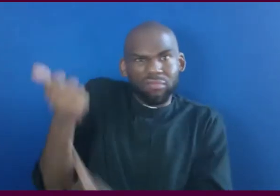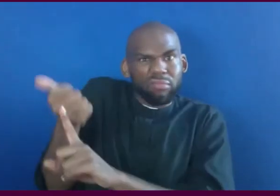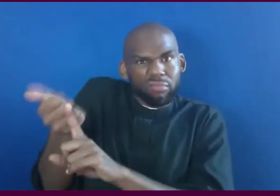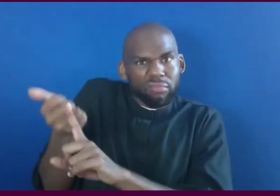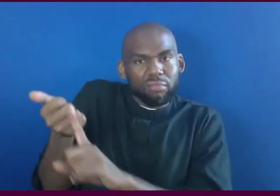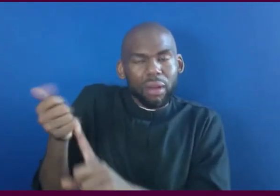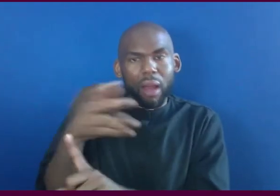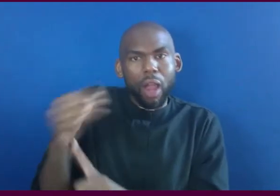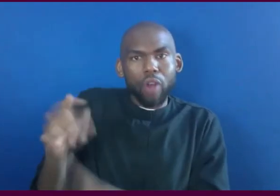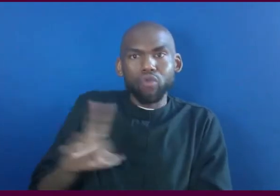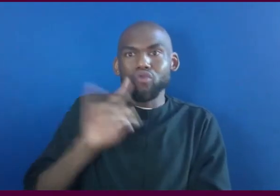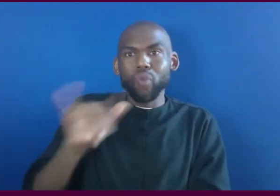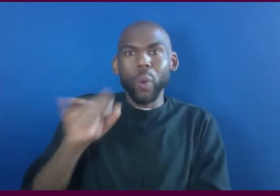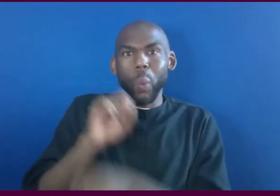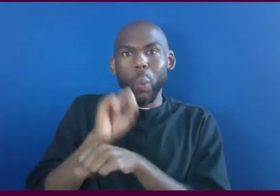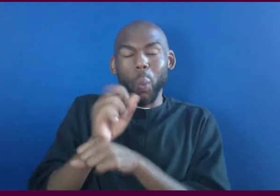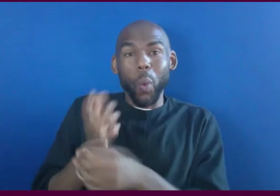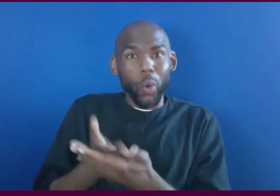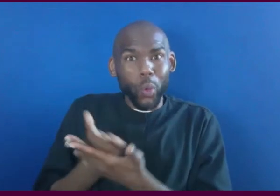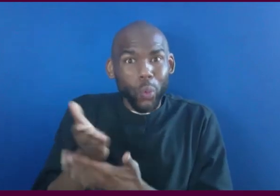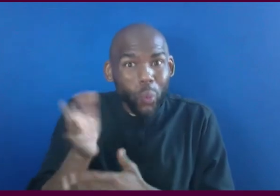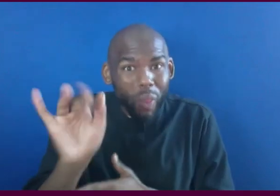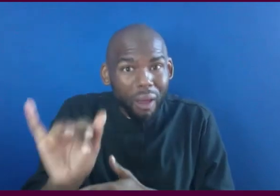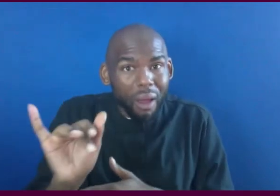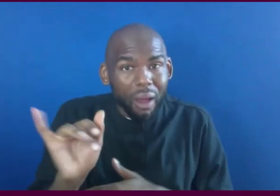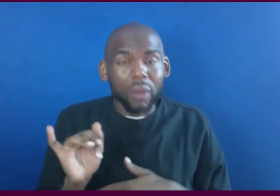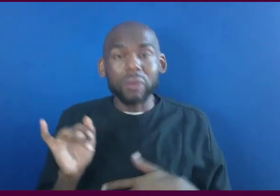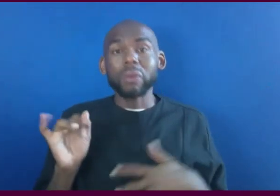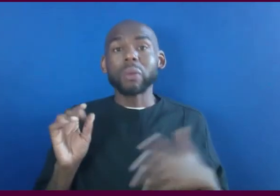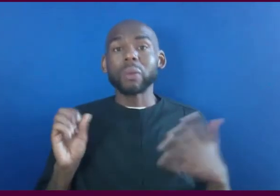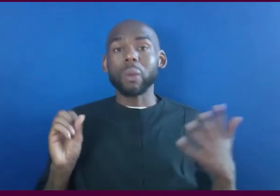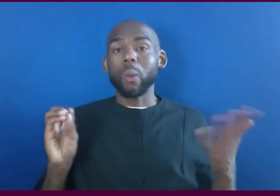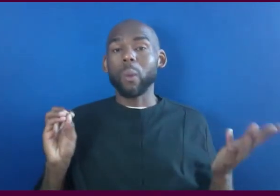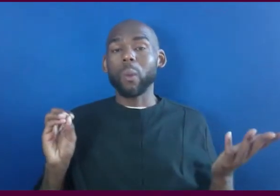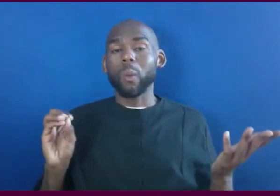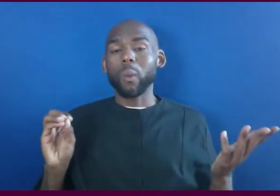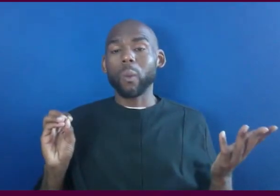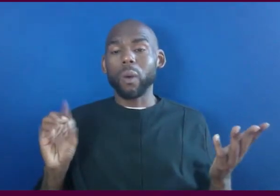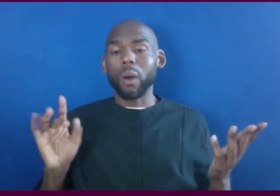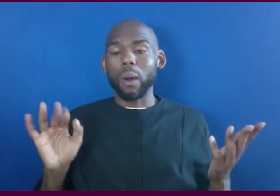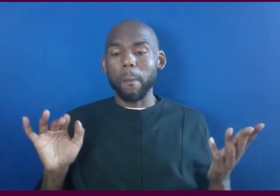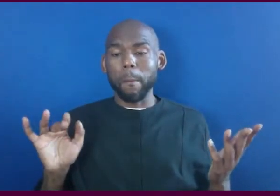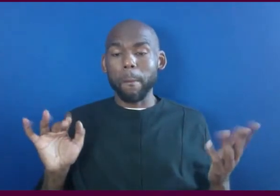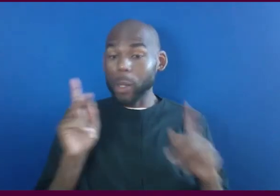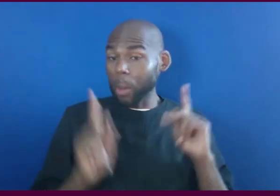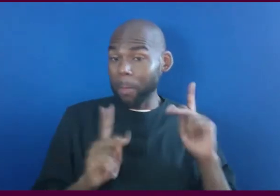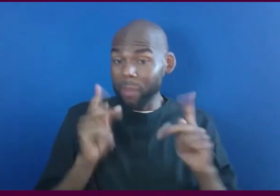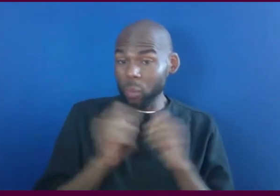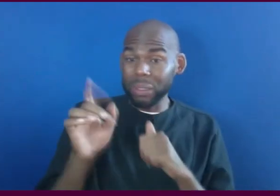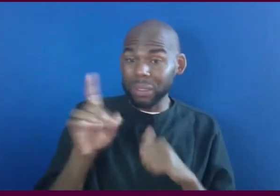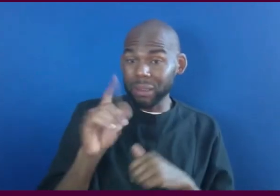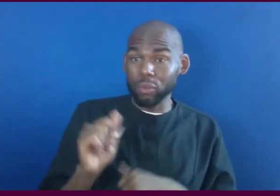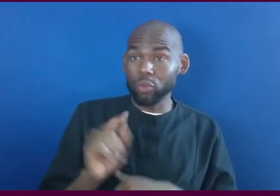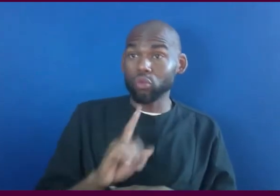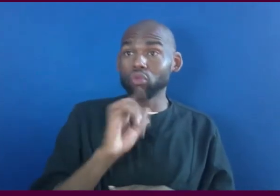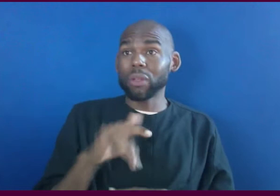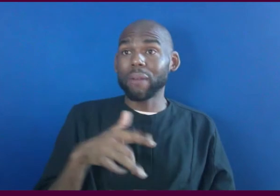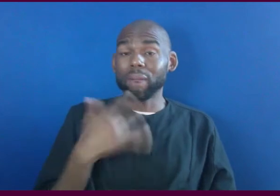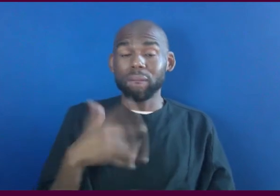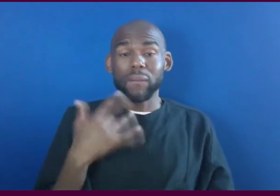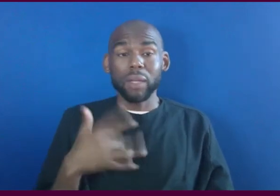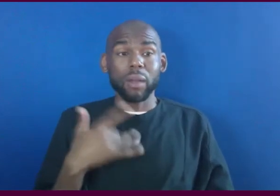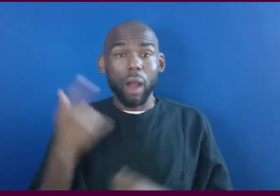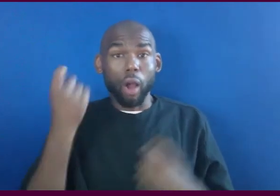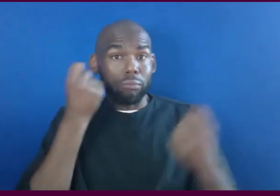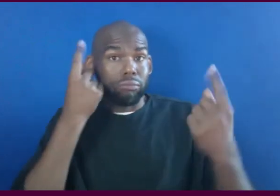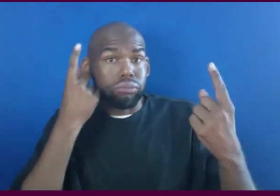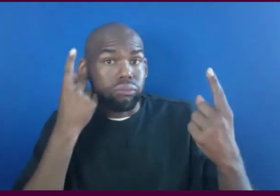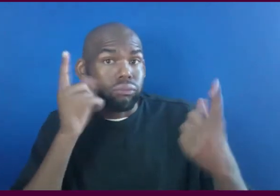and really work through those so that people with disabilities really feel understood and